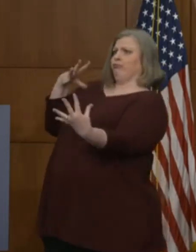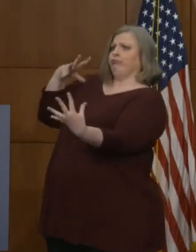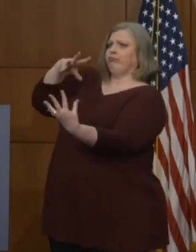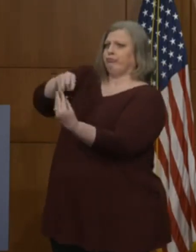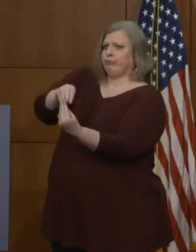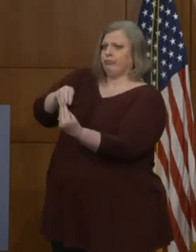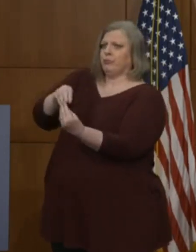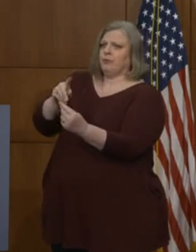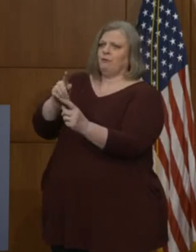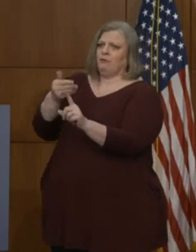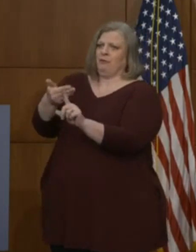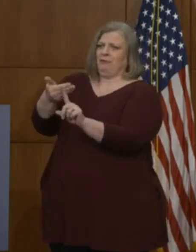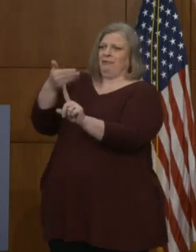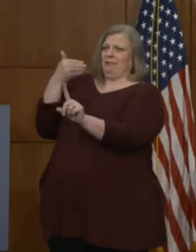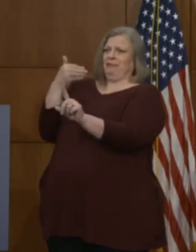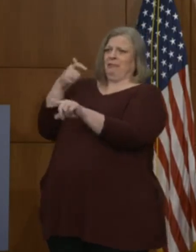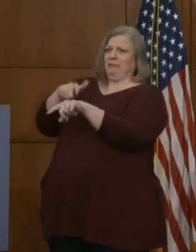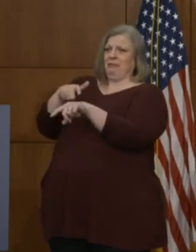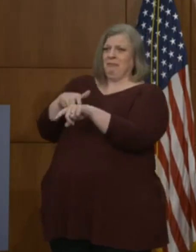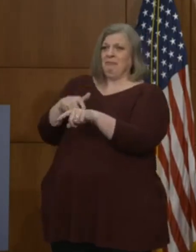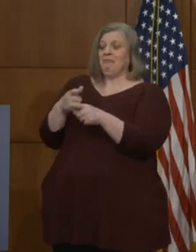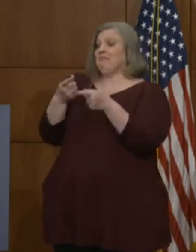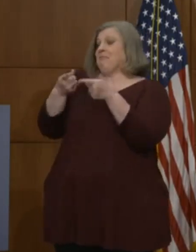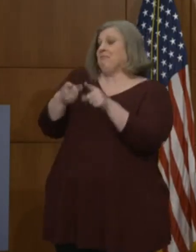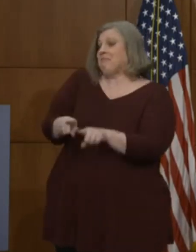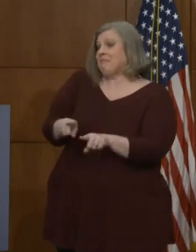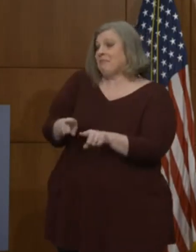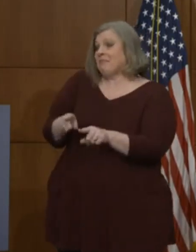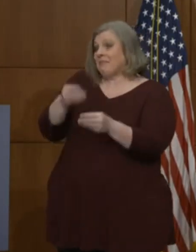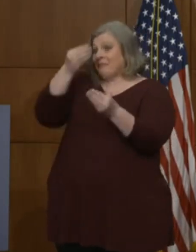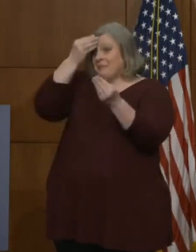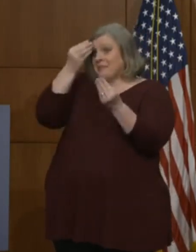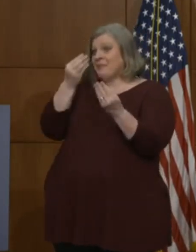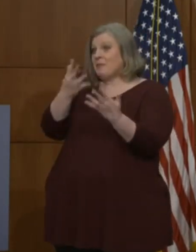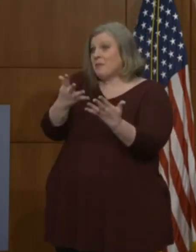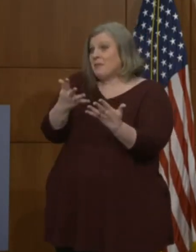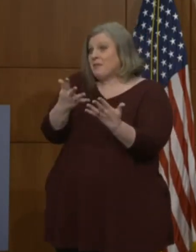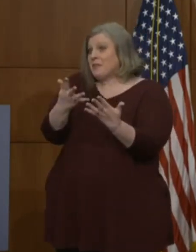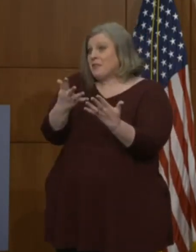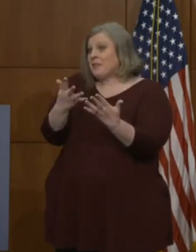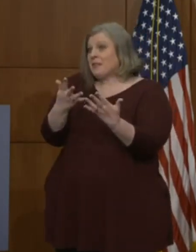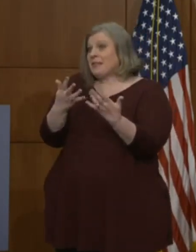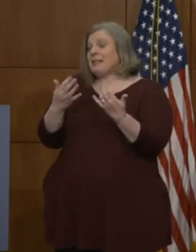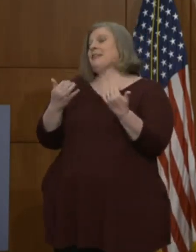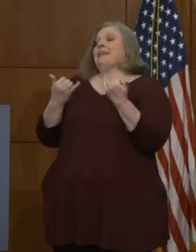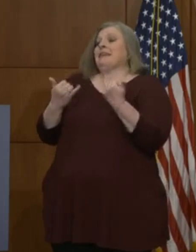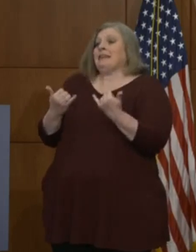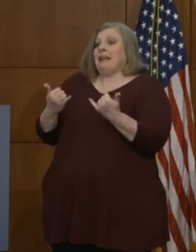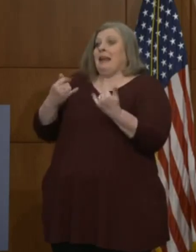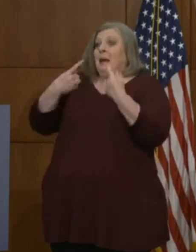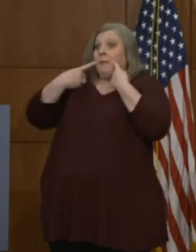SOME OF. MANY OF THOSE DEATHS WERE IN FACT- FROM A PRIOR TIME WERE IN FACT- FROM A PRIOR TIME AND WHAT WAS HAPPENING WAS AND WHAT WAS HAPPENING WAS THAT. INFORMATION WAS FINALLY